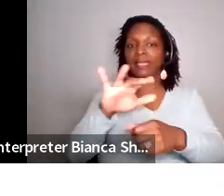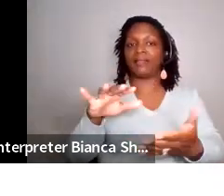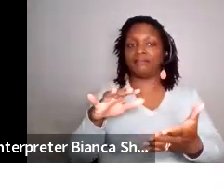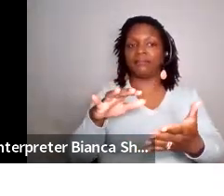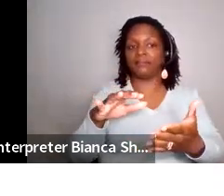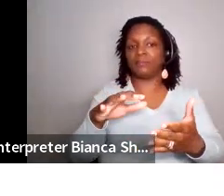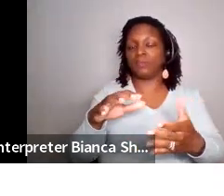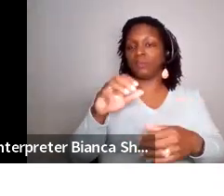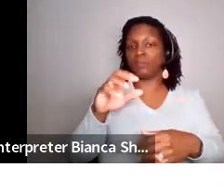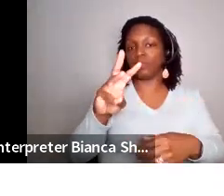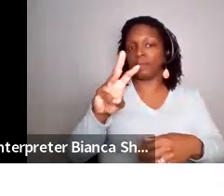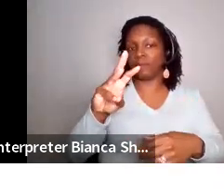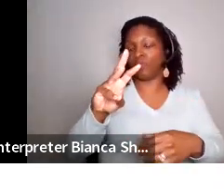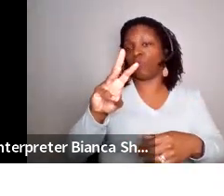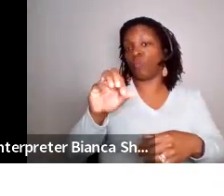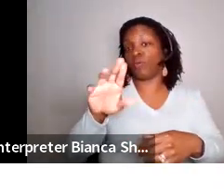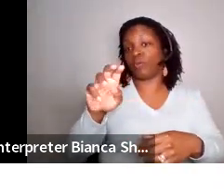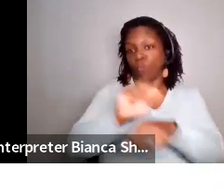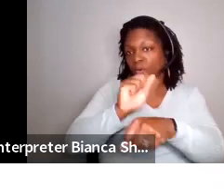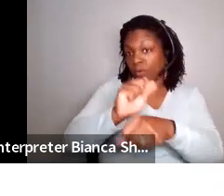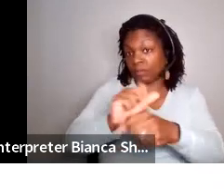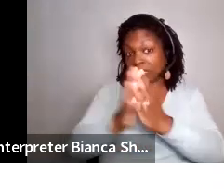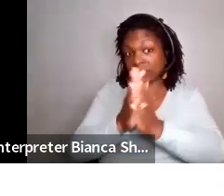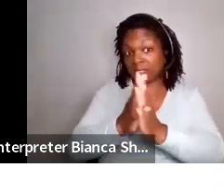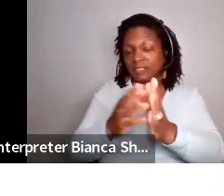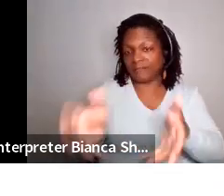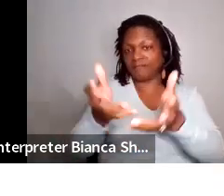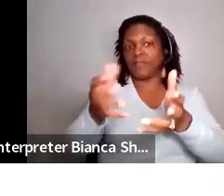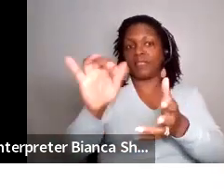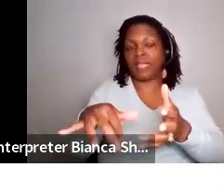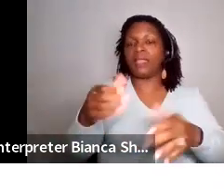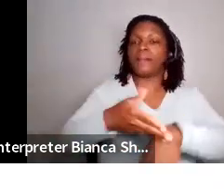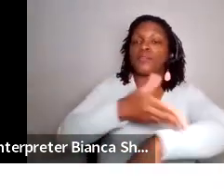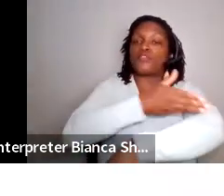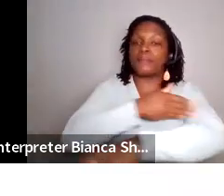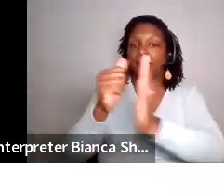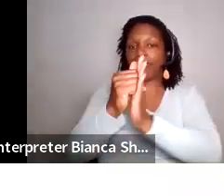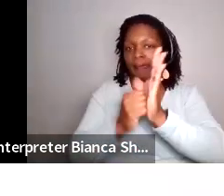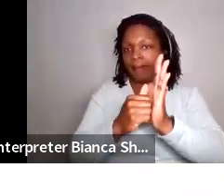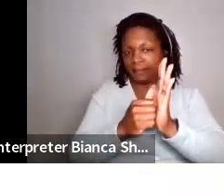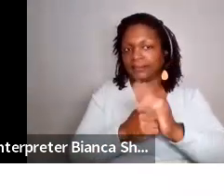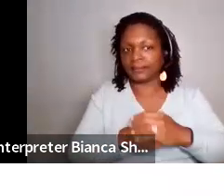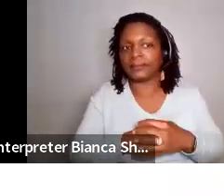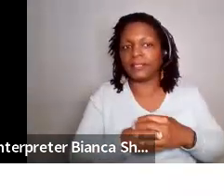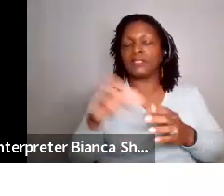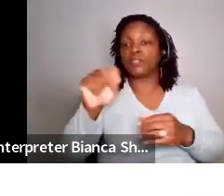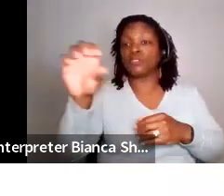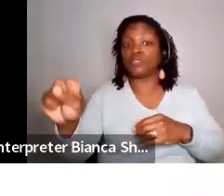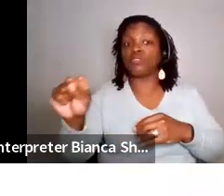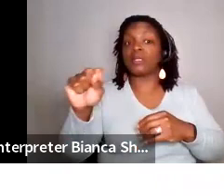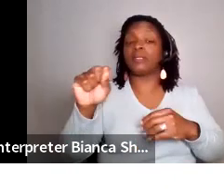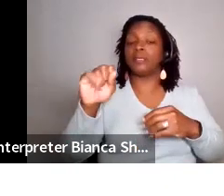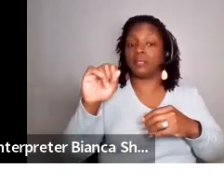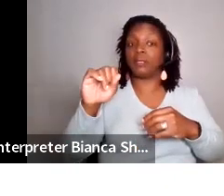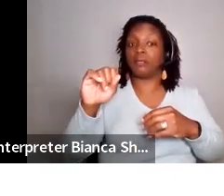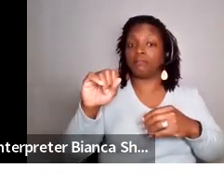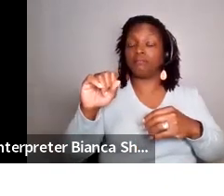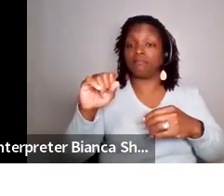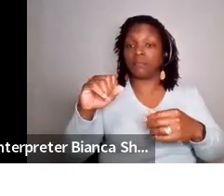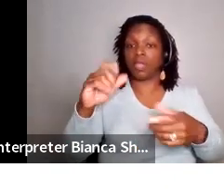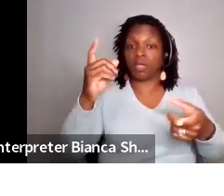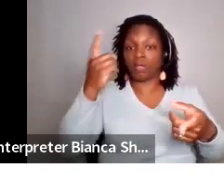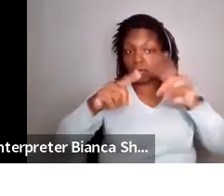Social Security has cooperative agreement, as I say, but a 100 for community agencies to provide with the services with a project for staff.